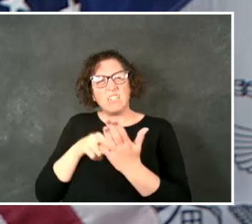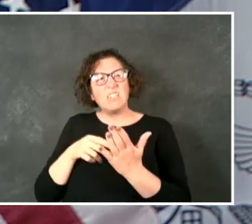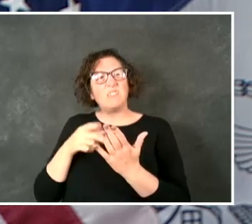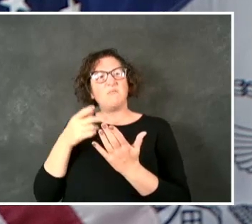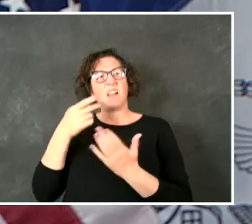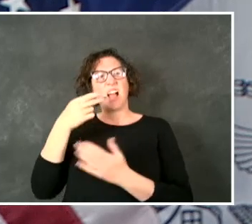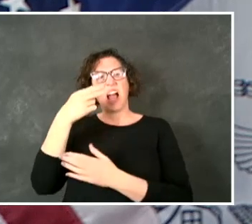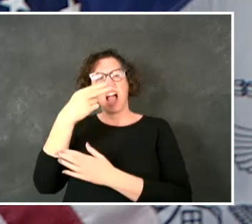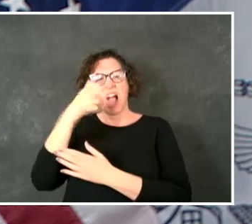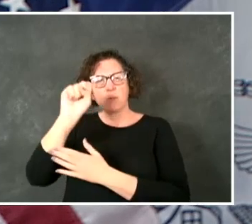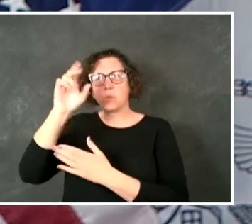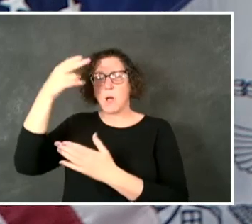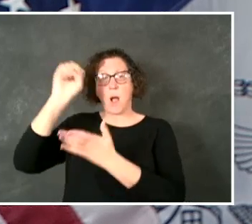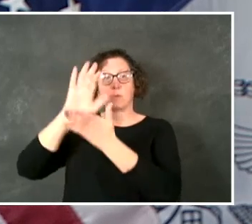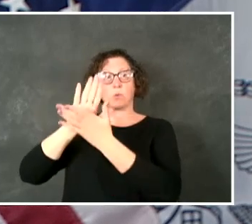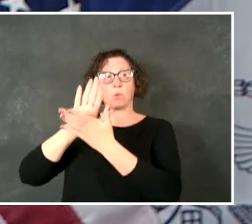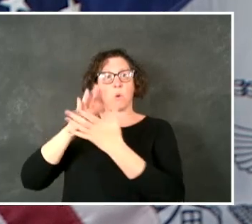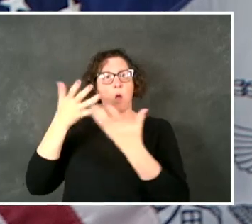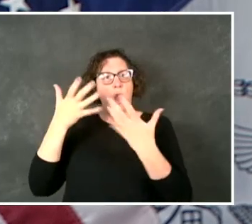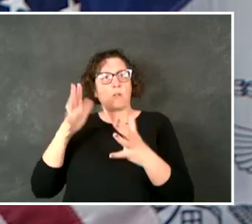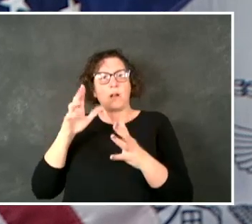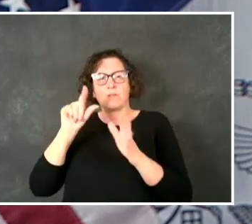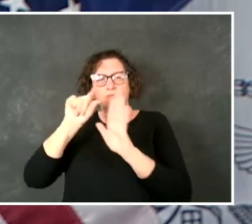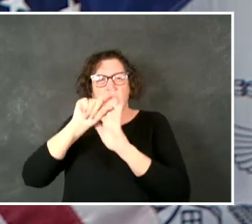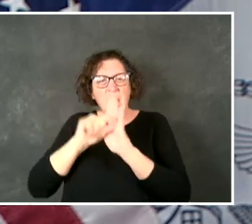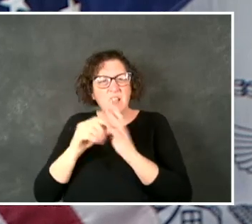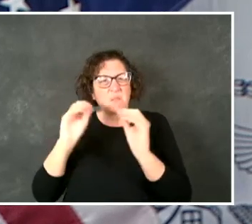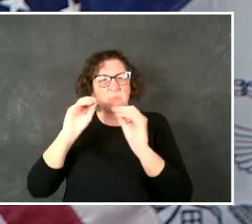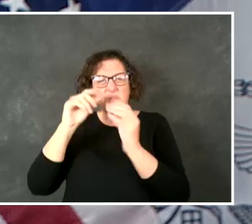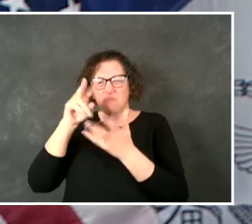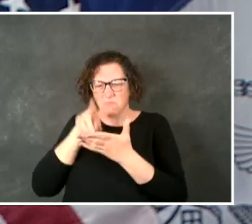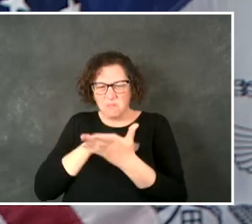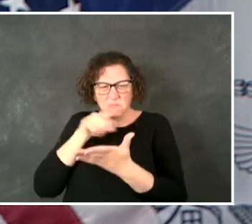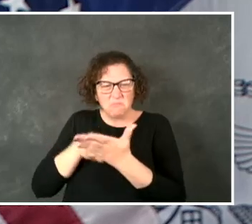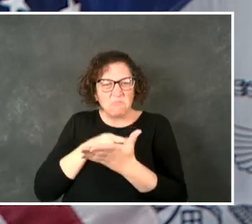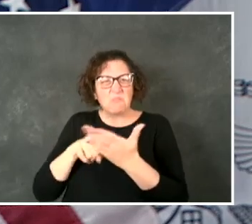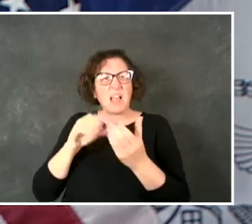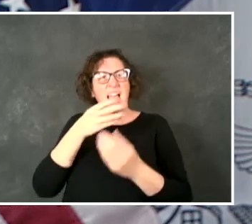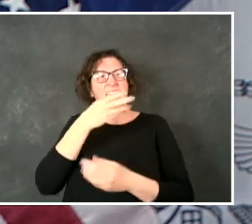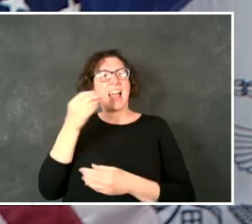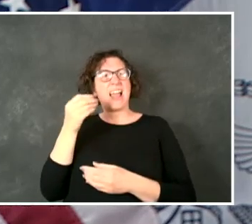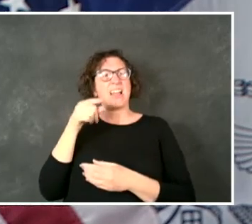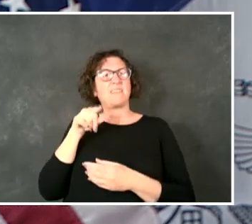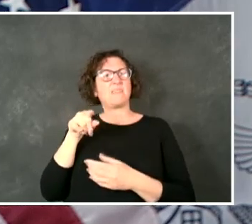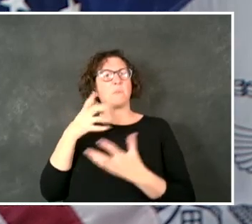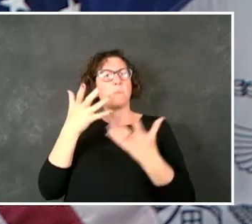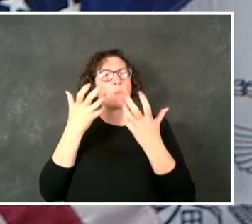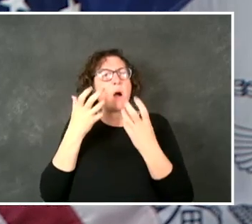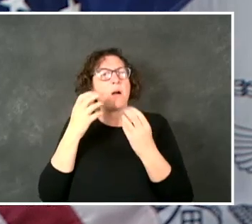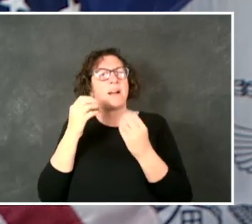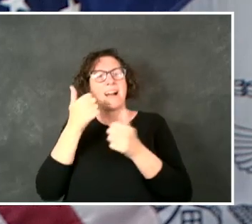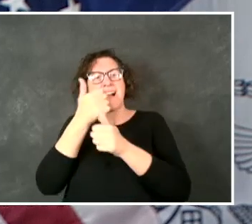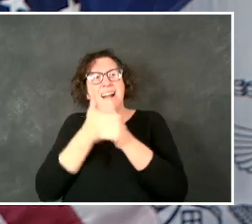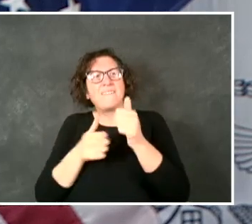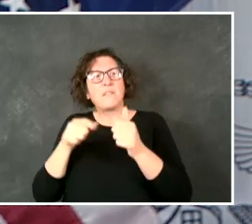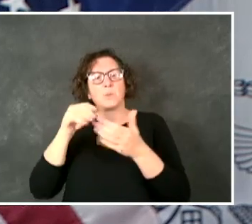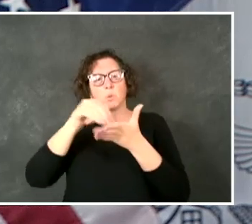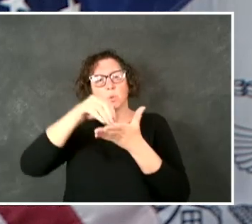TO SEE ANY GRADES FOR HIGH SCHOOL AND THEY WANT ASSURANCE EVERY